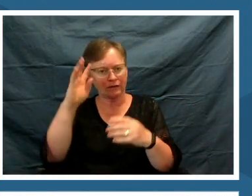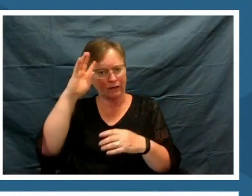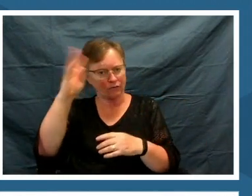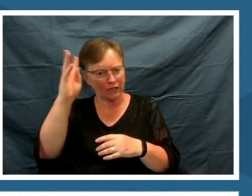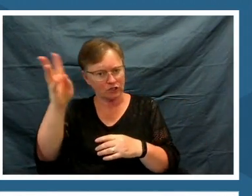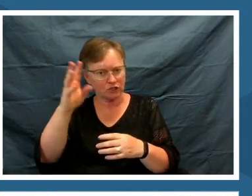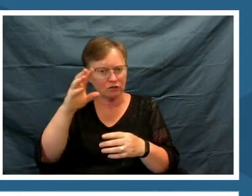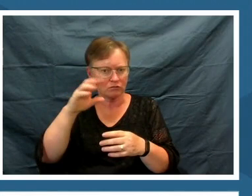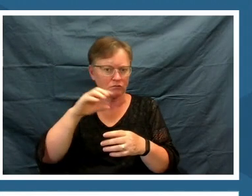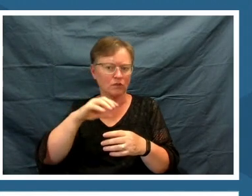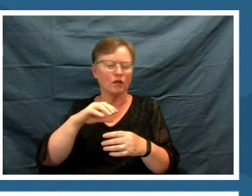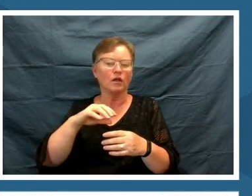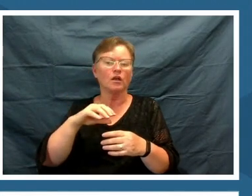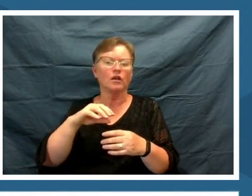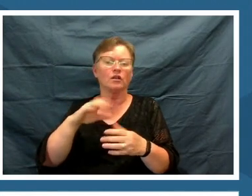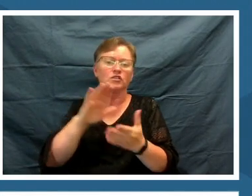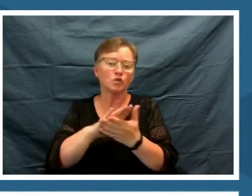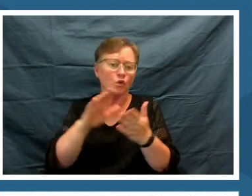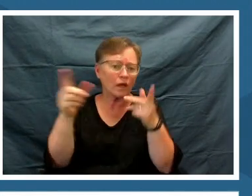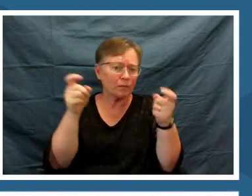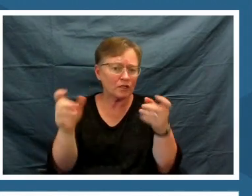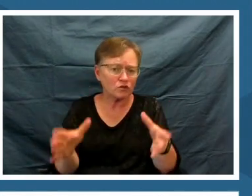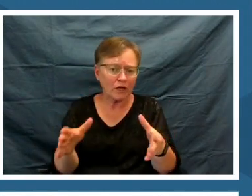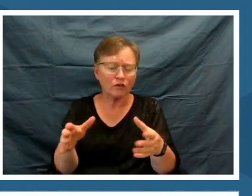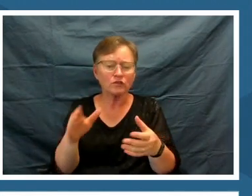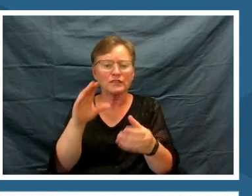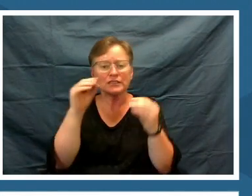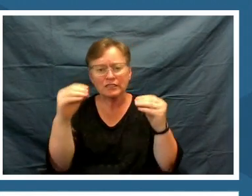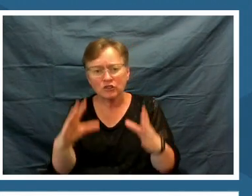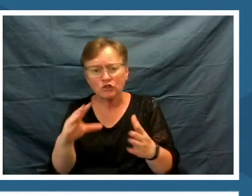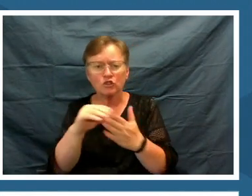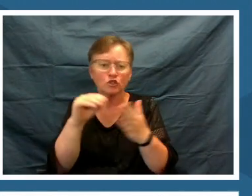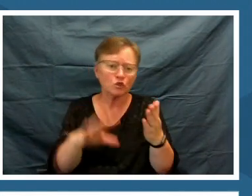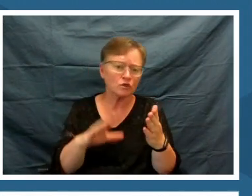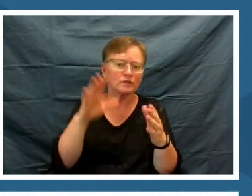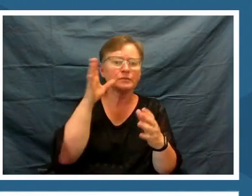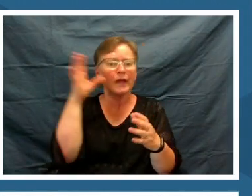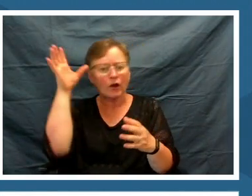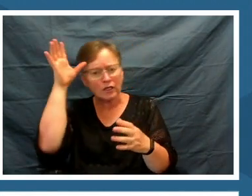administrators teachers students parents